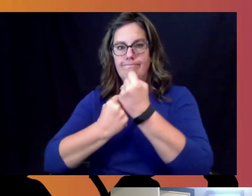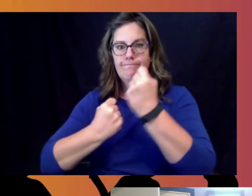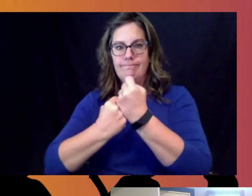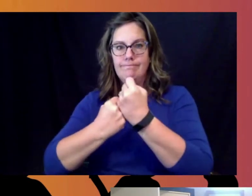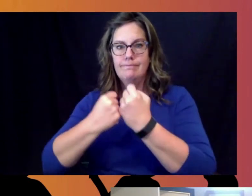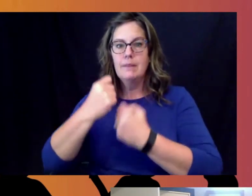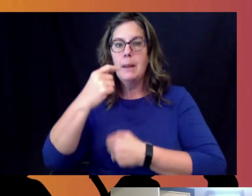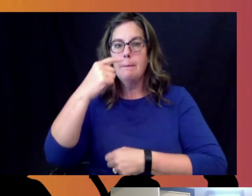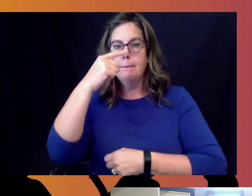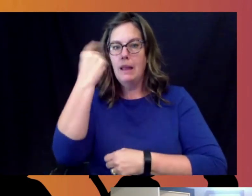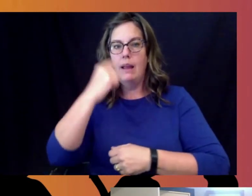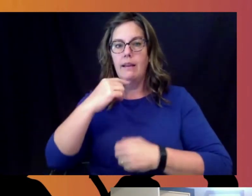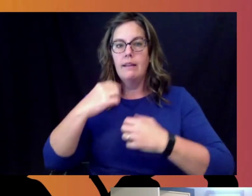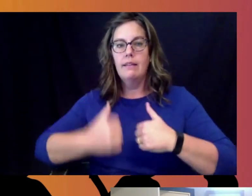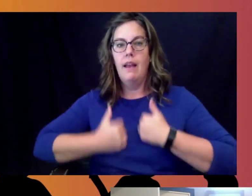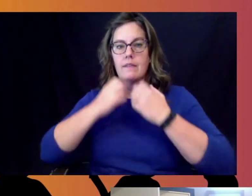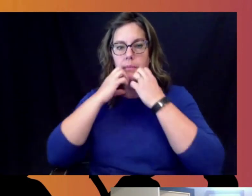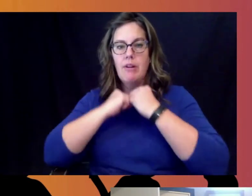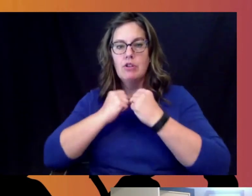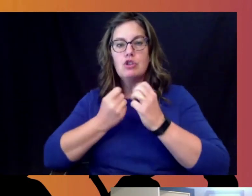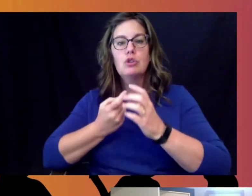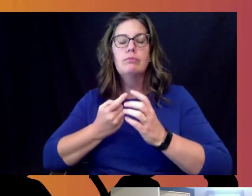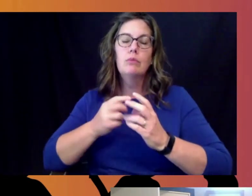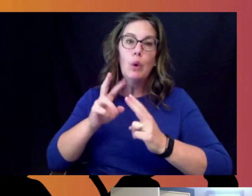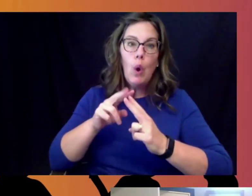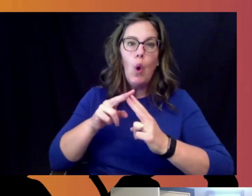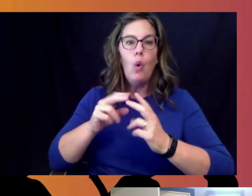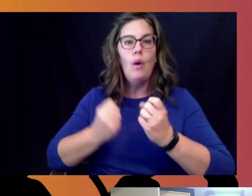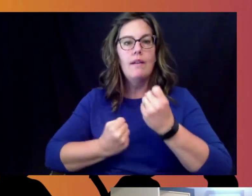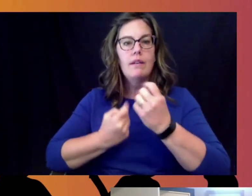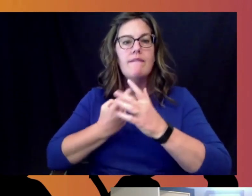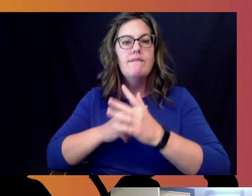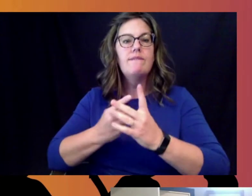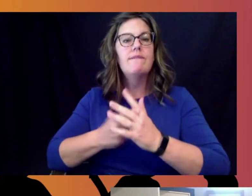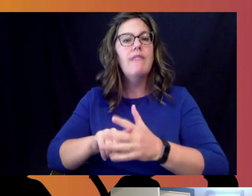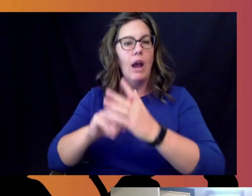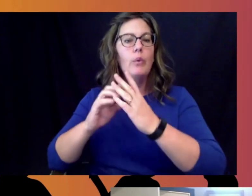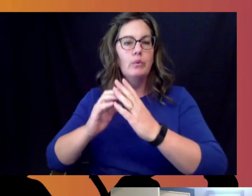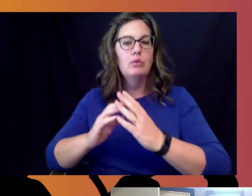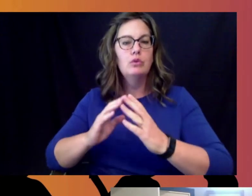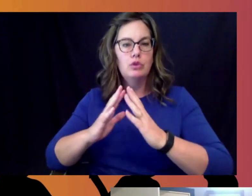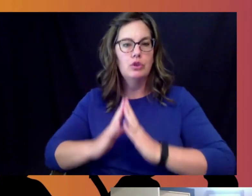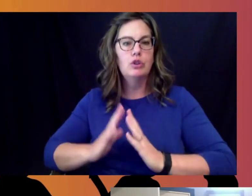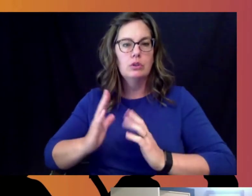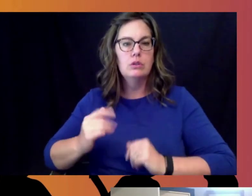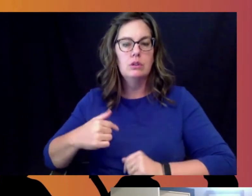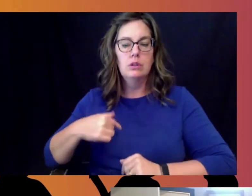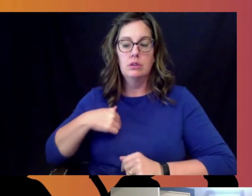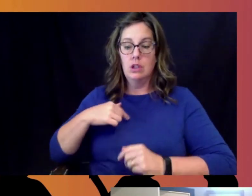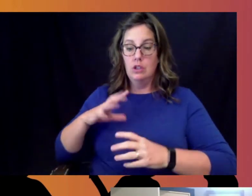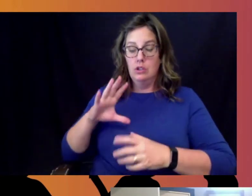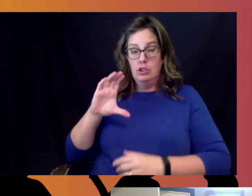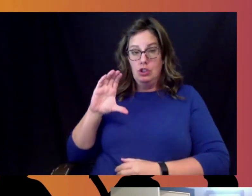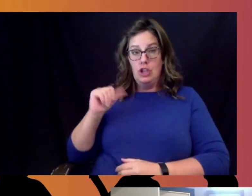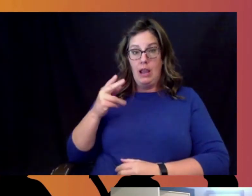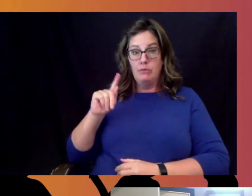basically our chapter here in denver was formed and founded because a group of